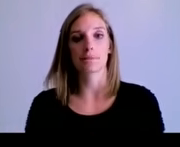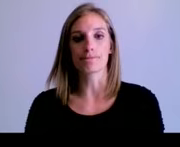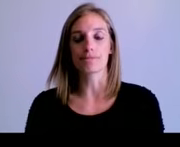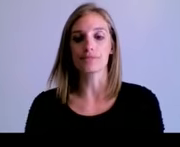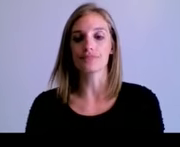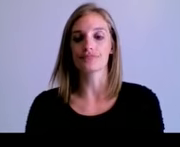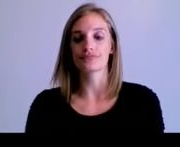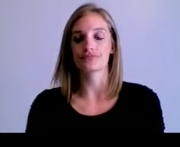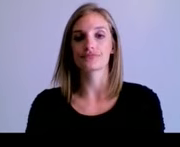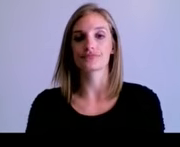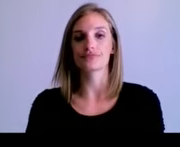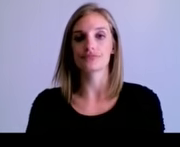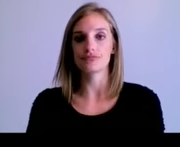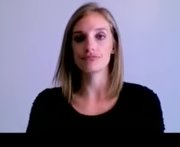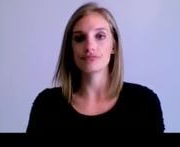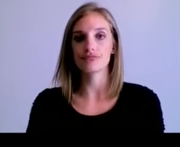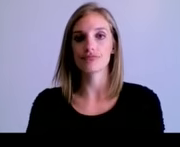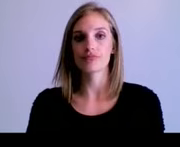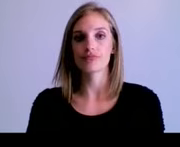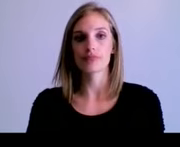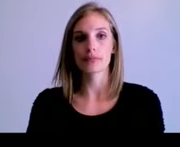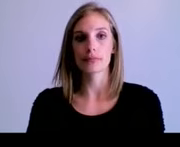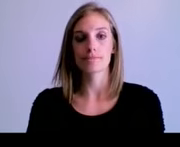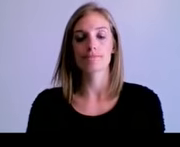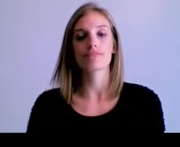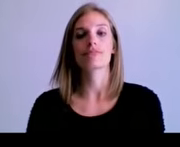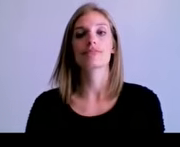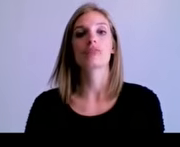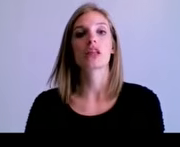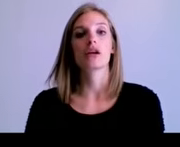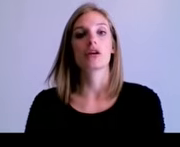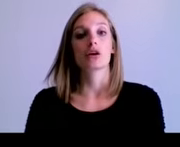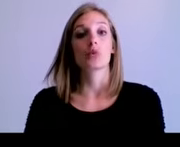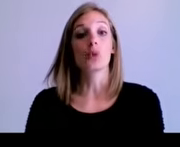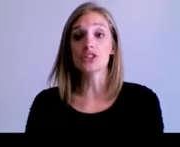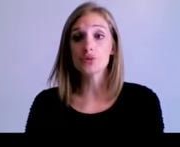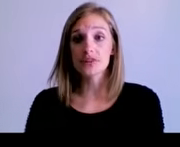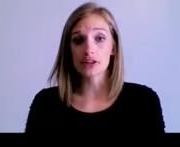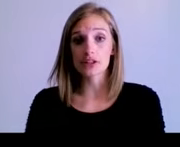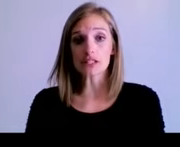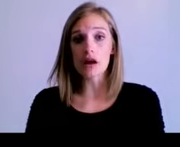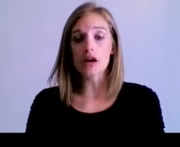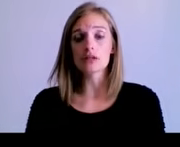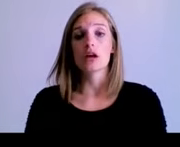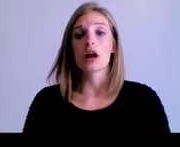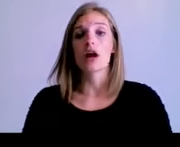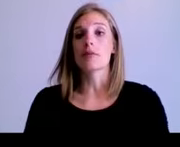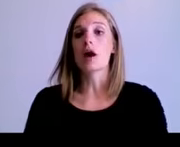ok this is what that word was. When do we fingerspell?